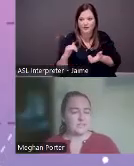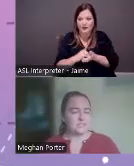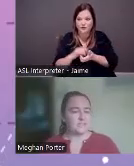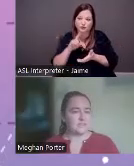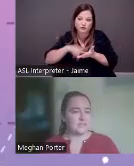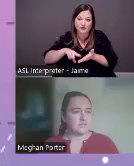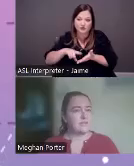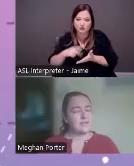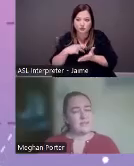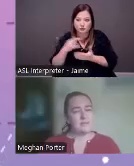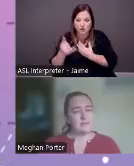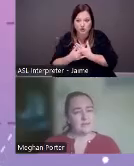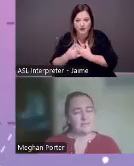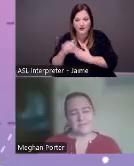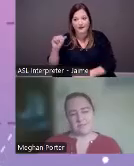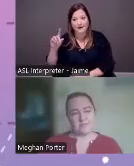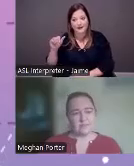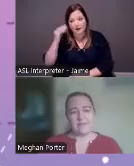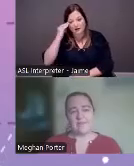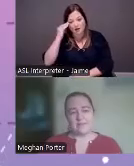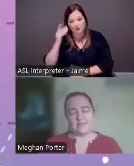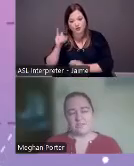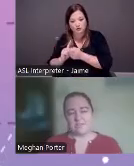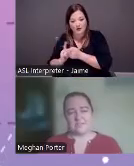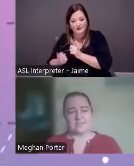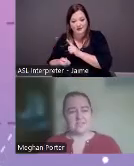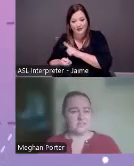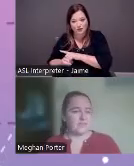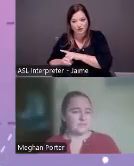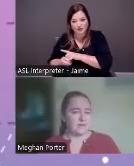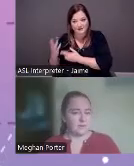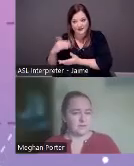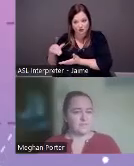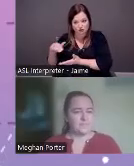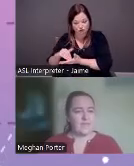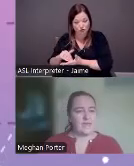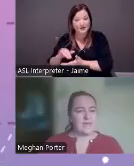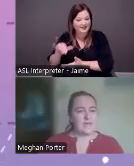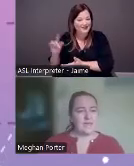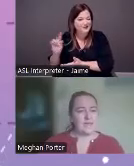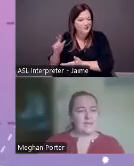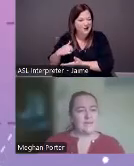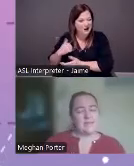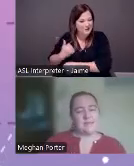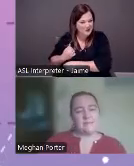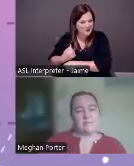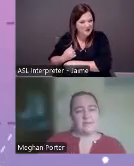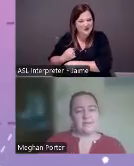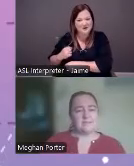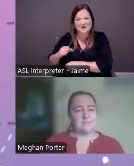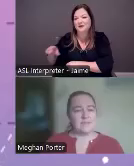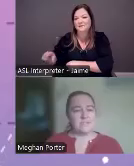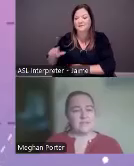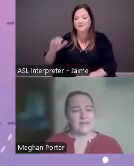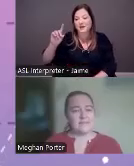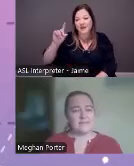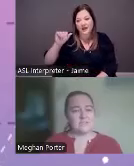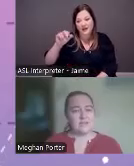Translation Center. And that's where I work. And ADANN provides information, guidance, and training